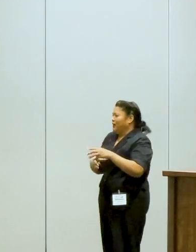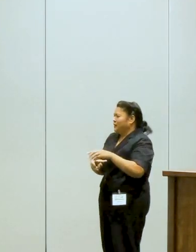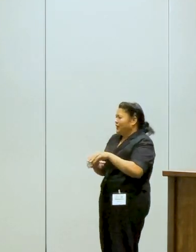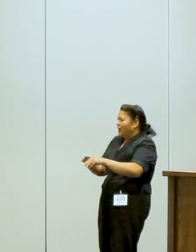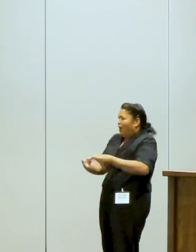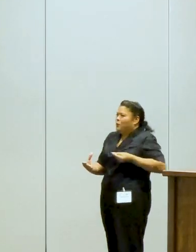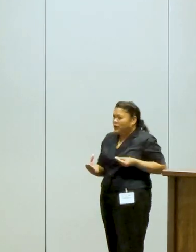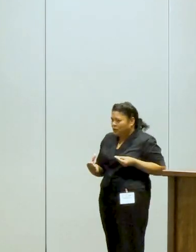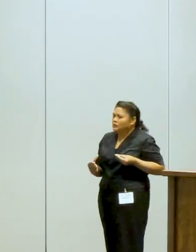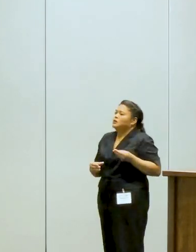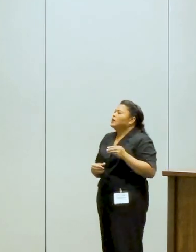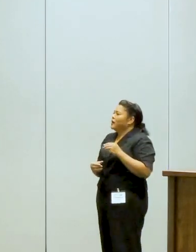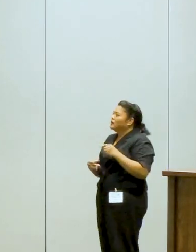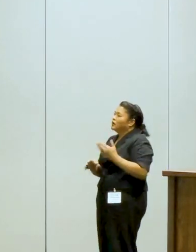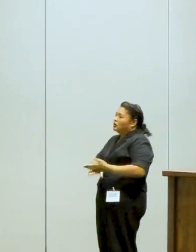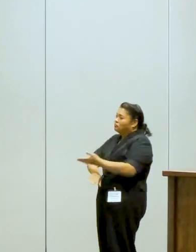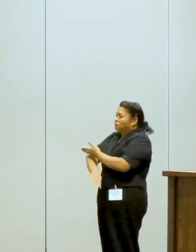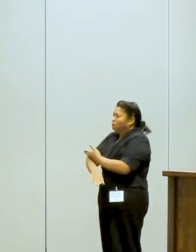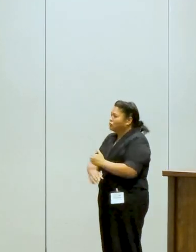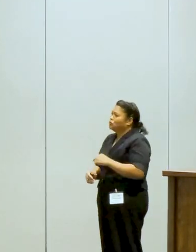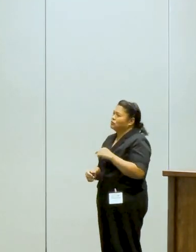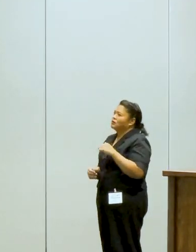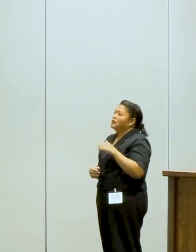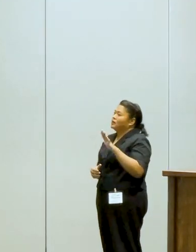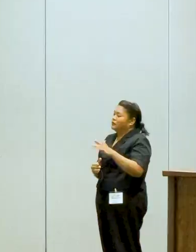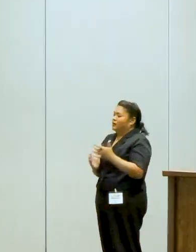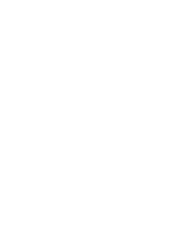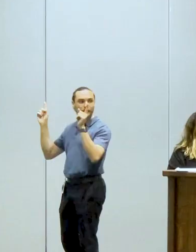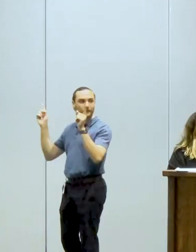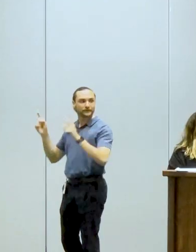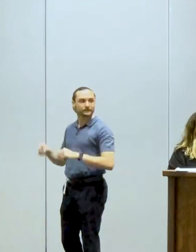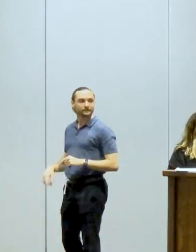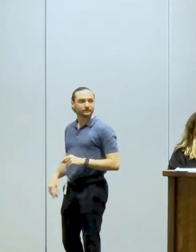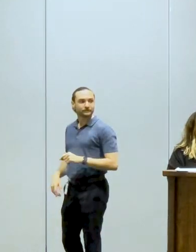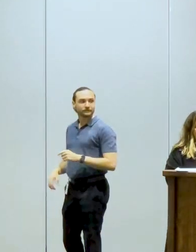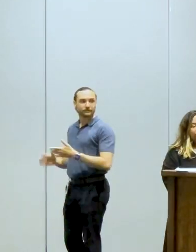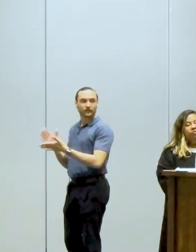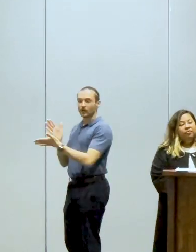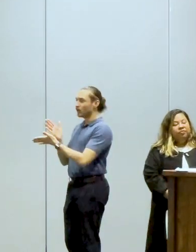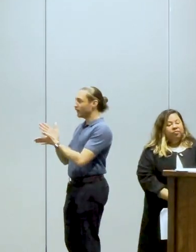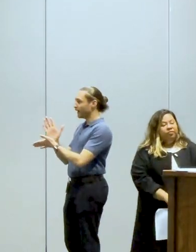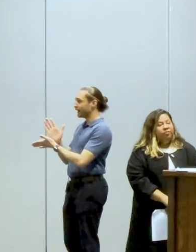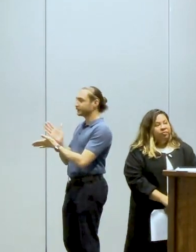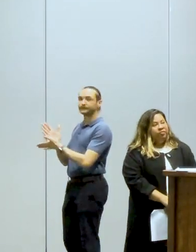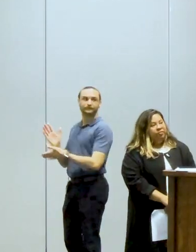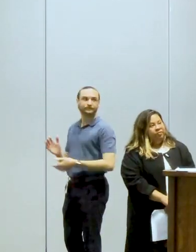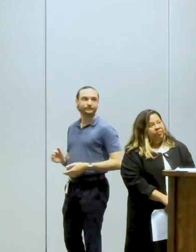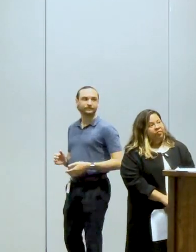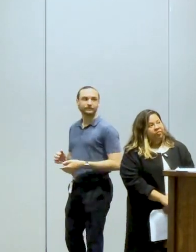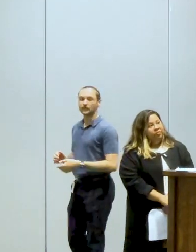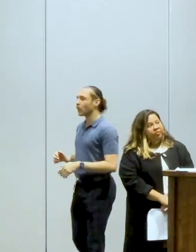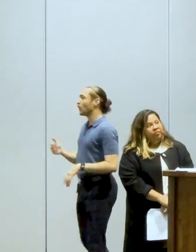AI literacy, informing our students what is unethical. So this is me, obviously on chatgpt. It's going to be hard